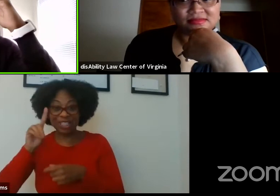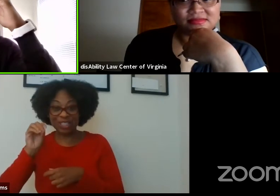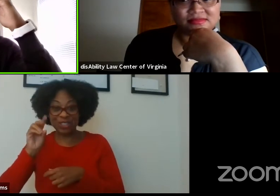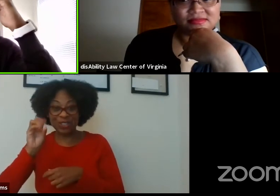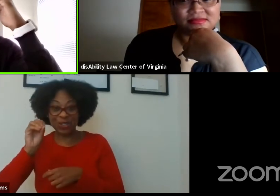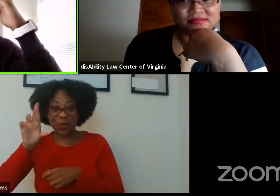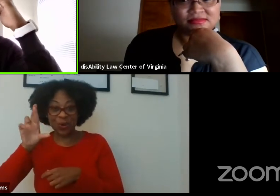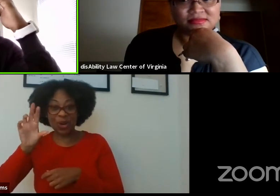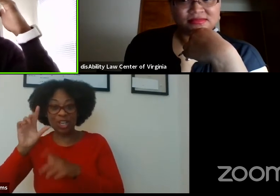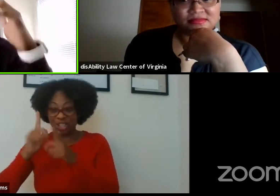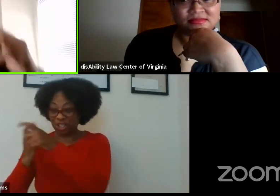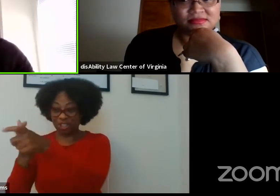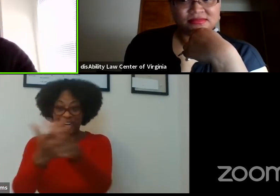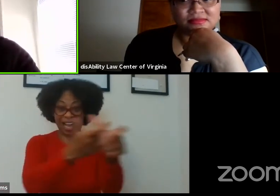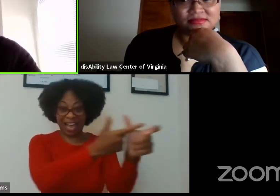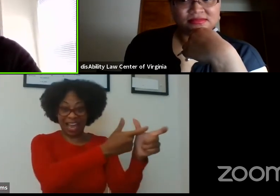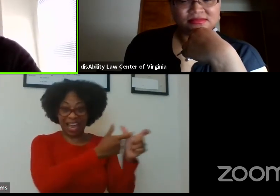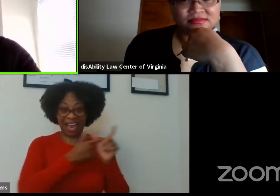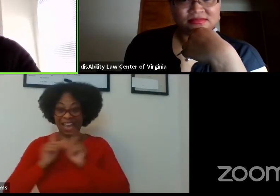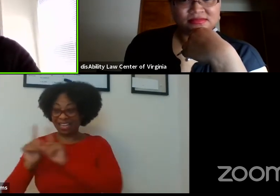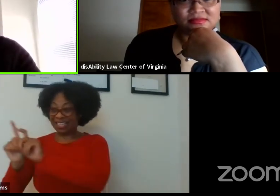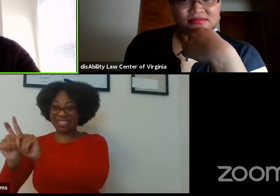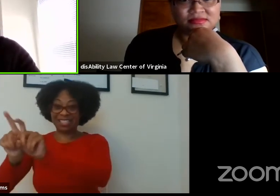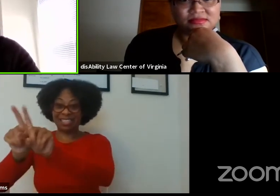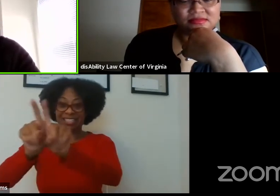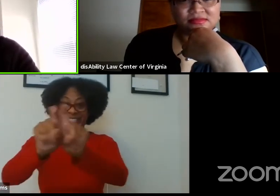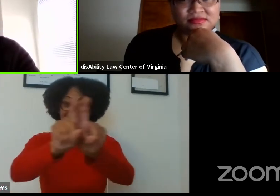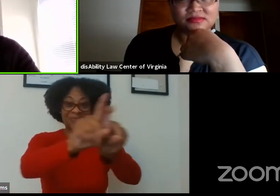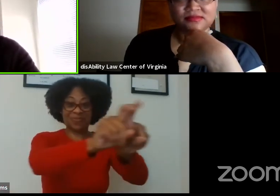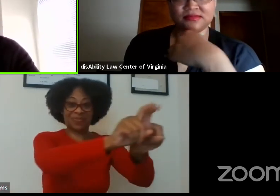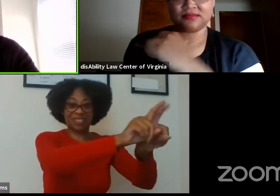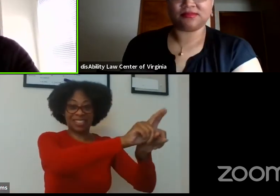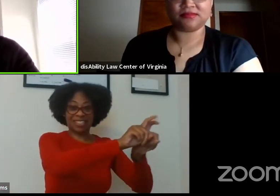I just fell in love with it because,